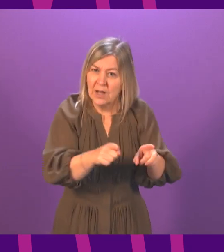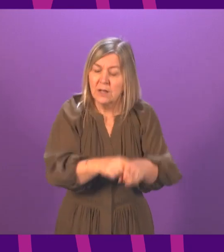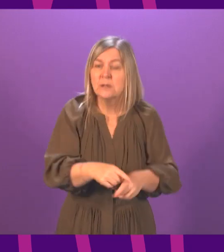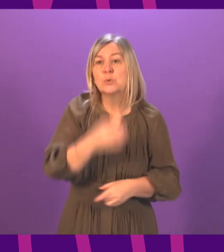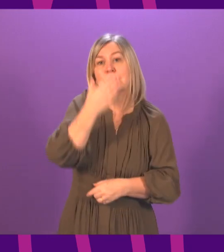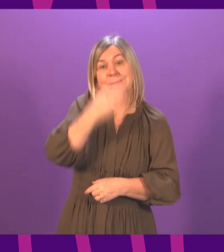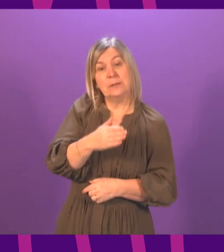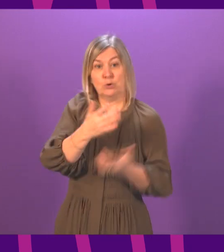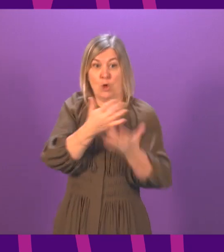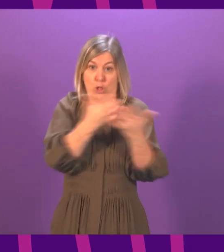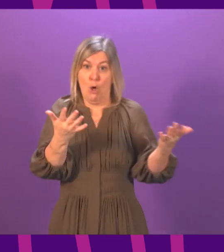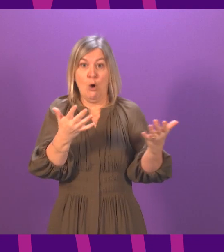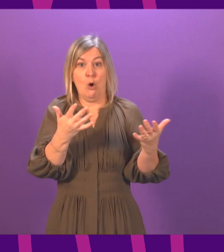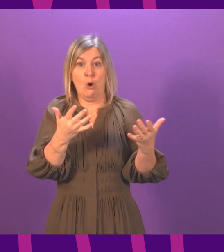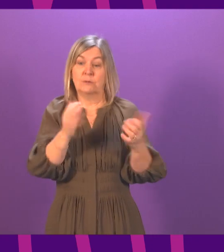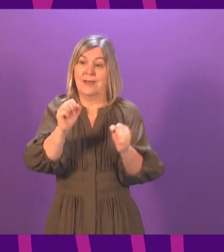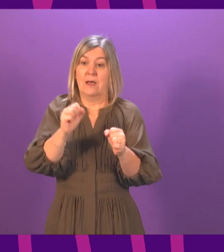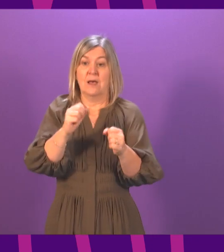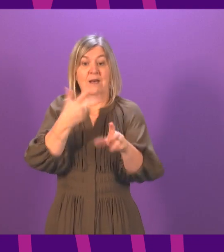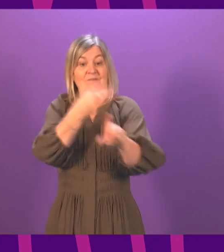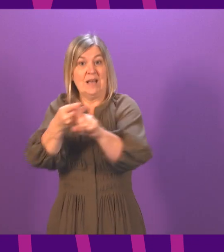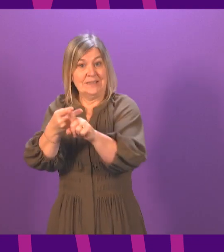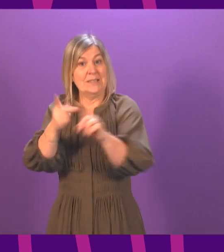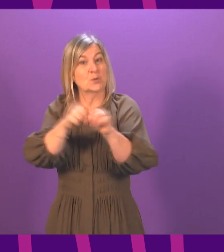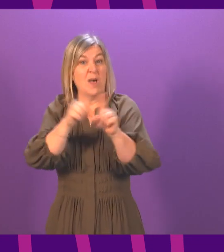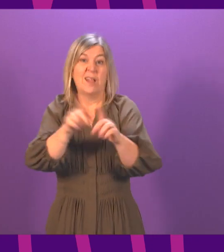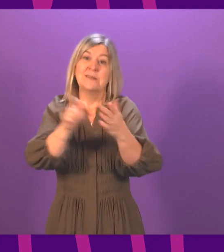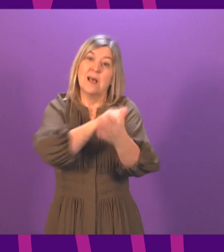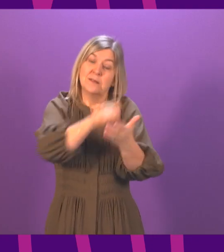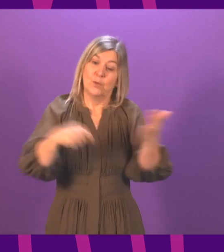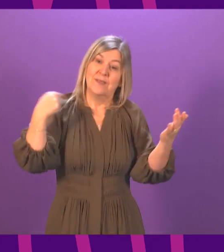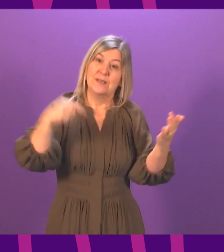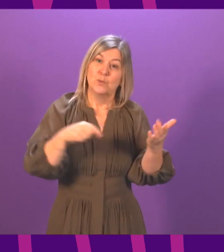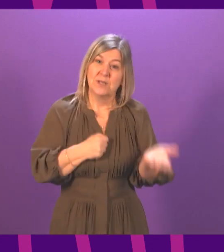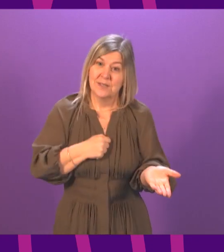because doses failed to arrive on the island. The situation simply is not good enough. We need